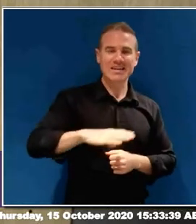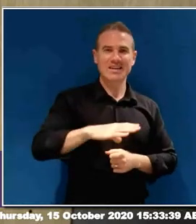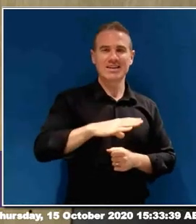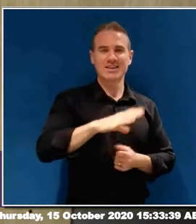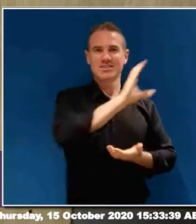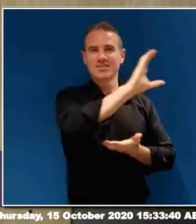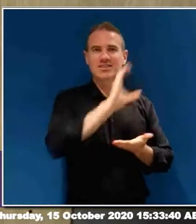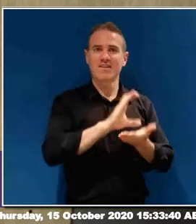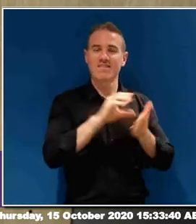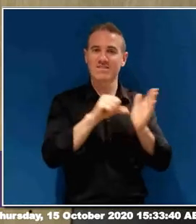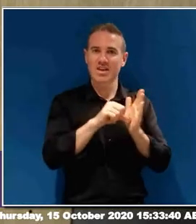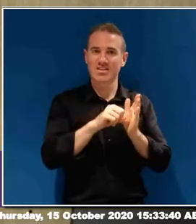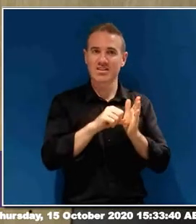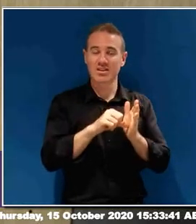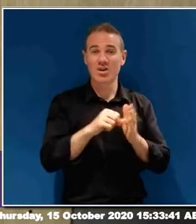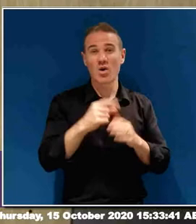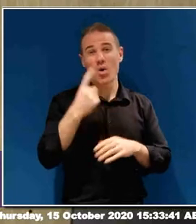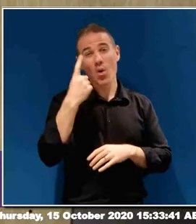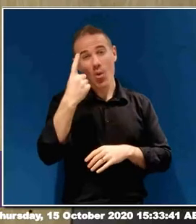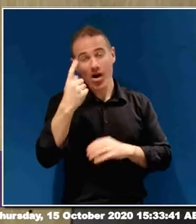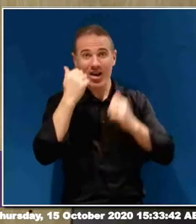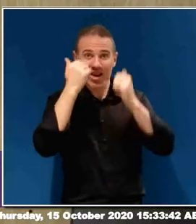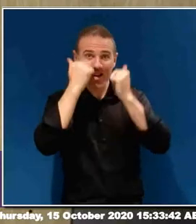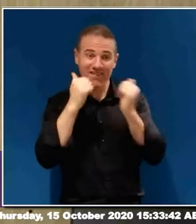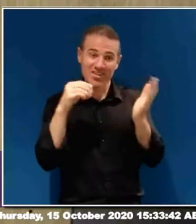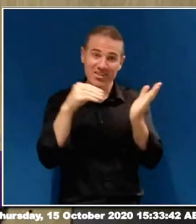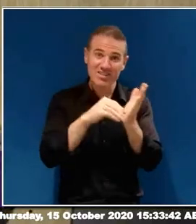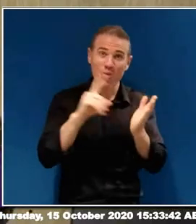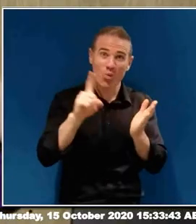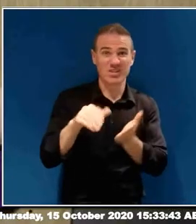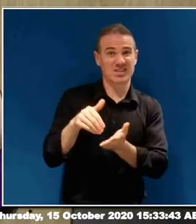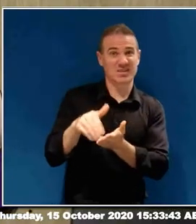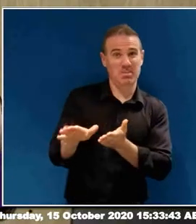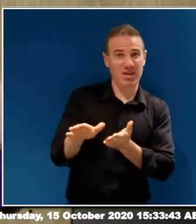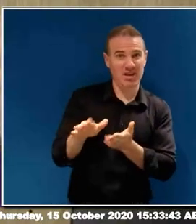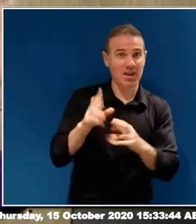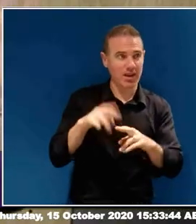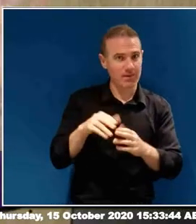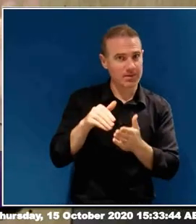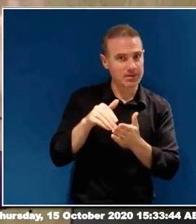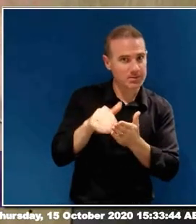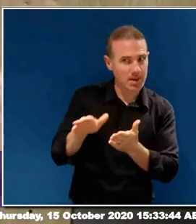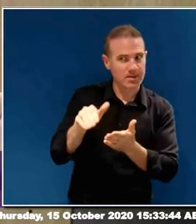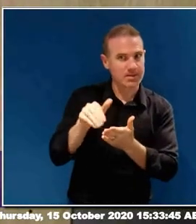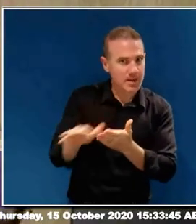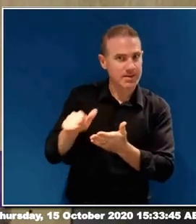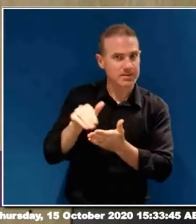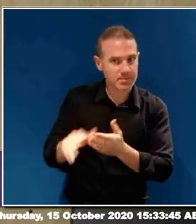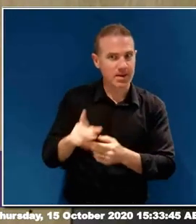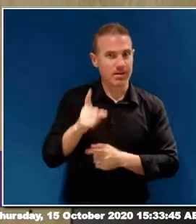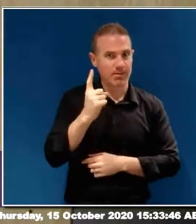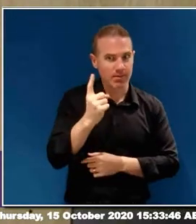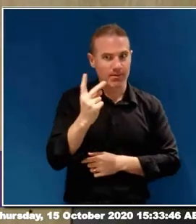So if you have a trail of evidence of a child that has difficulty at school,